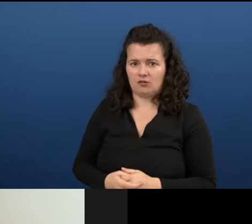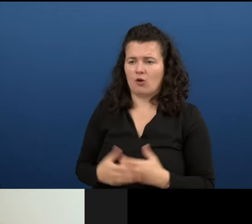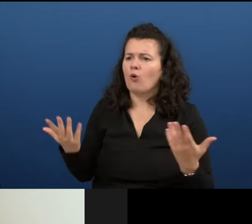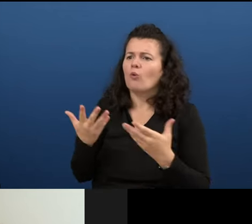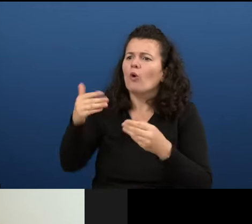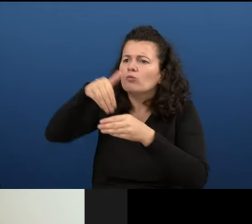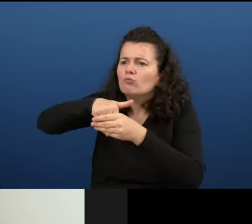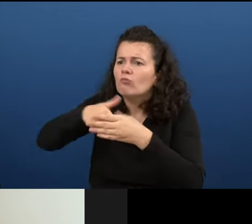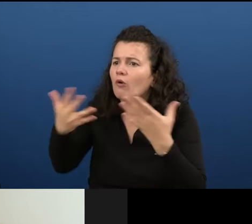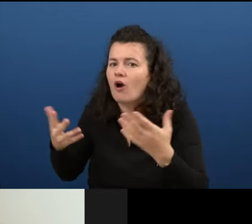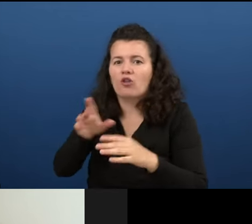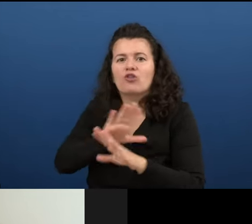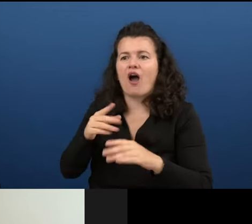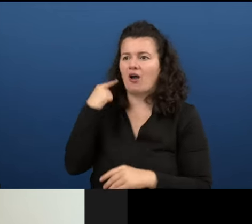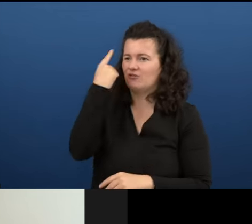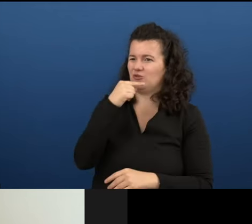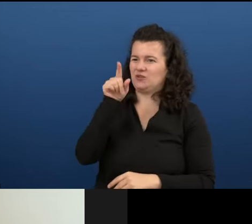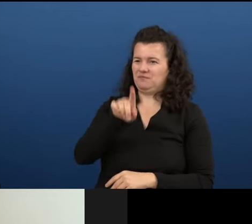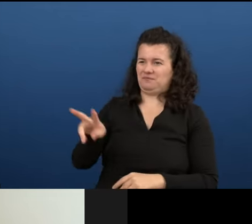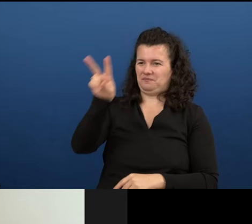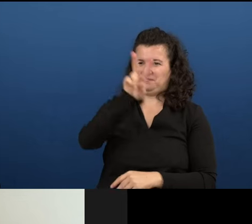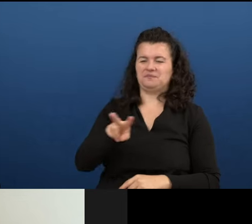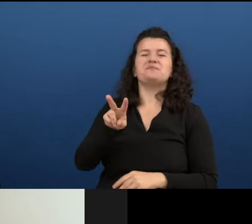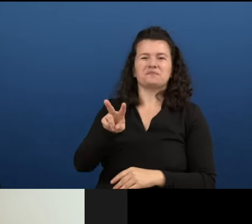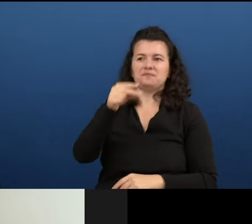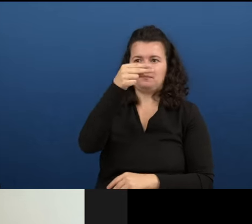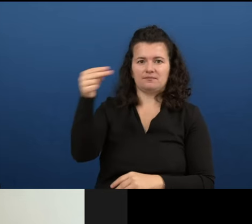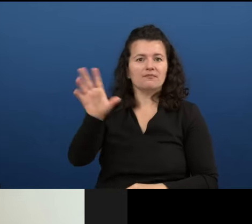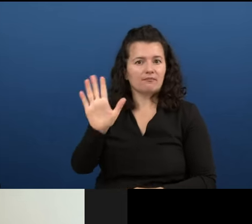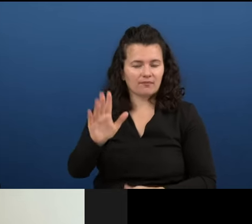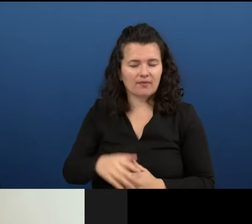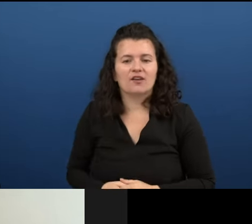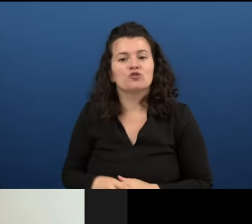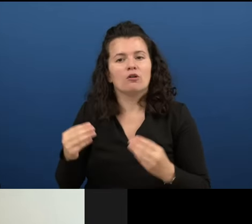10:51:44 We have also ensured that we create awareness amongst our employees and different